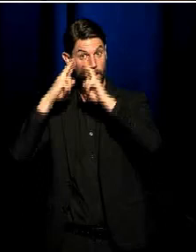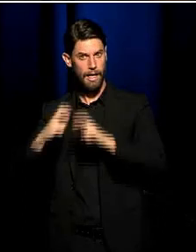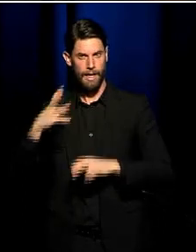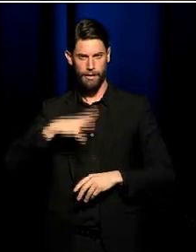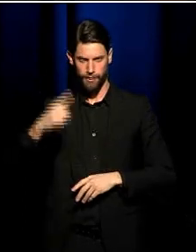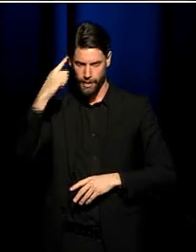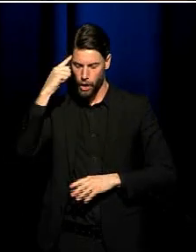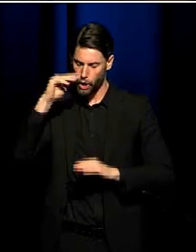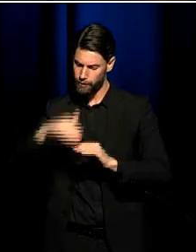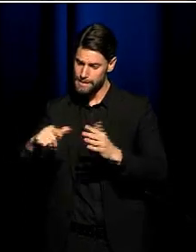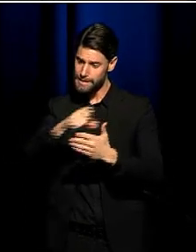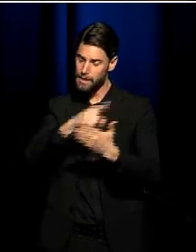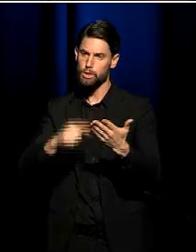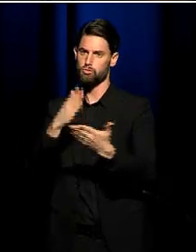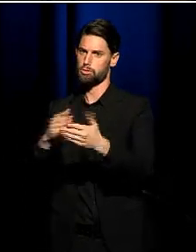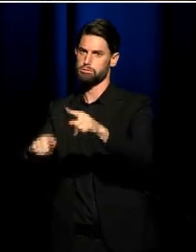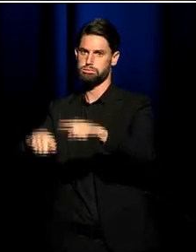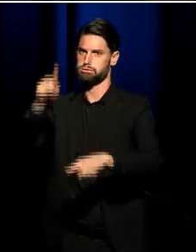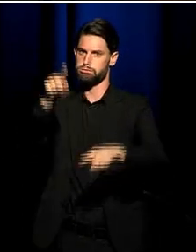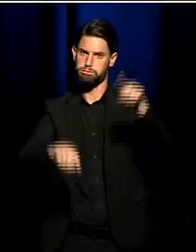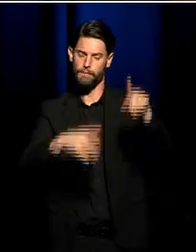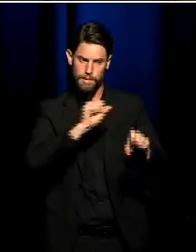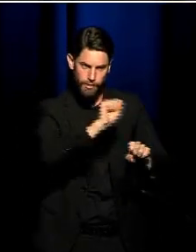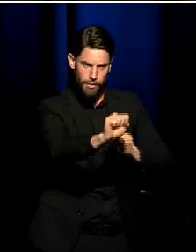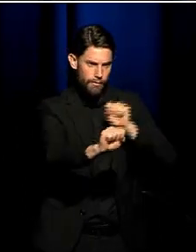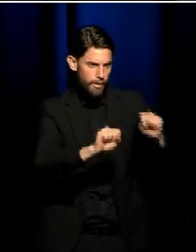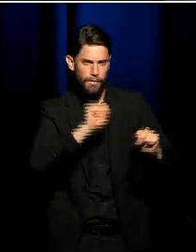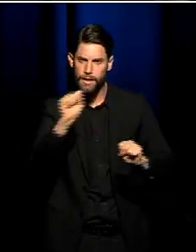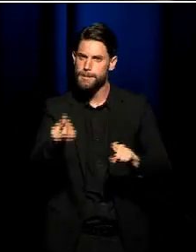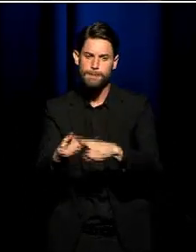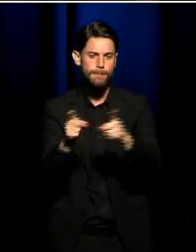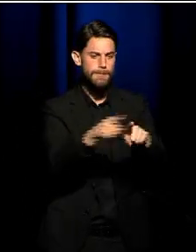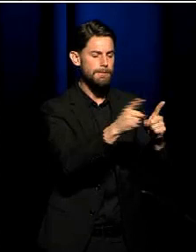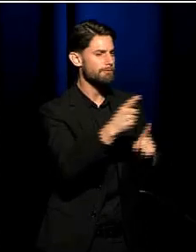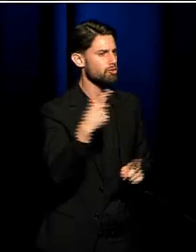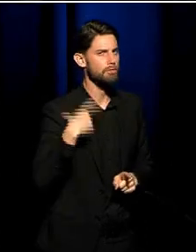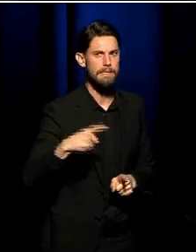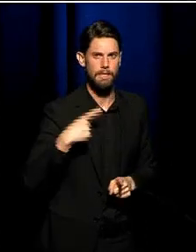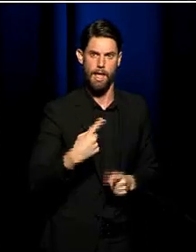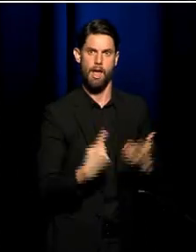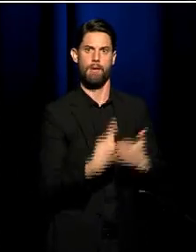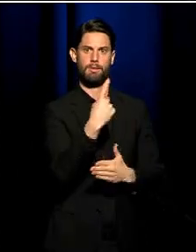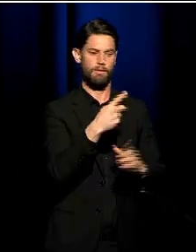violence, abuse, neglect or exploitation, as these experiences are influenced by